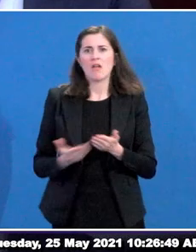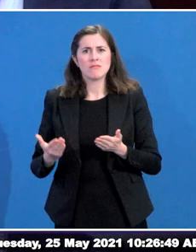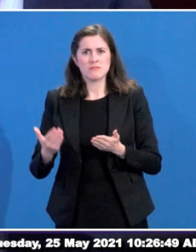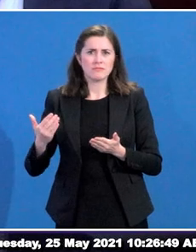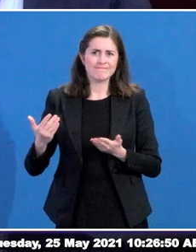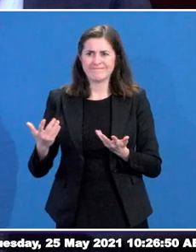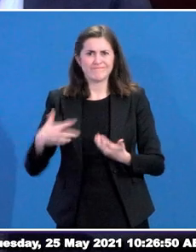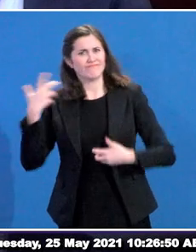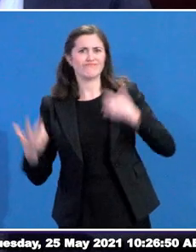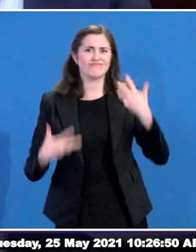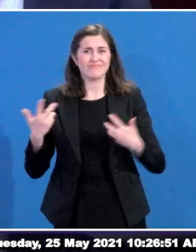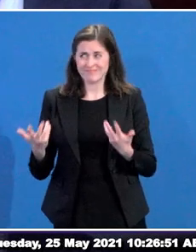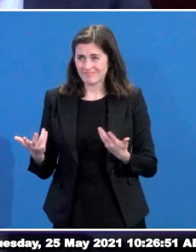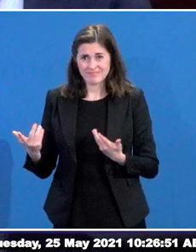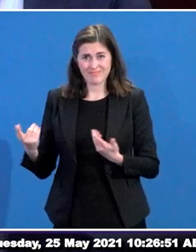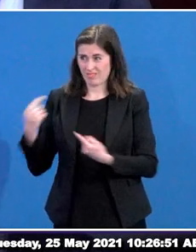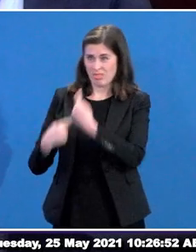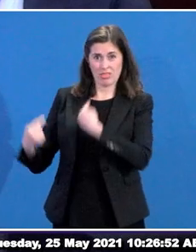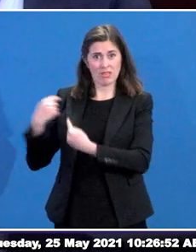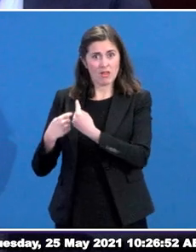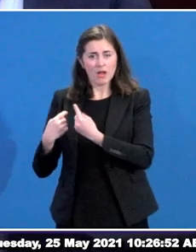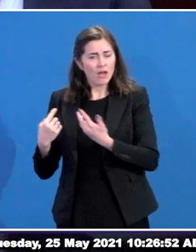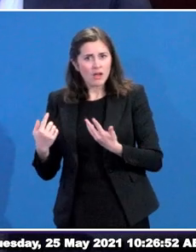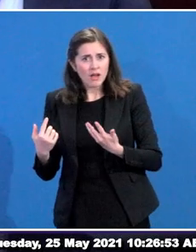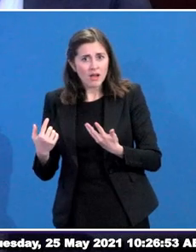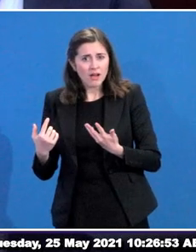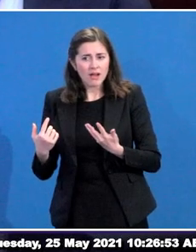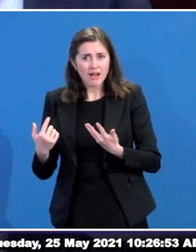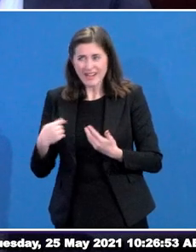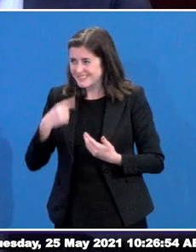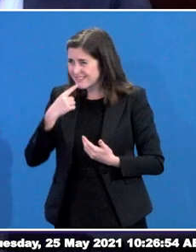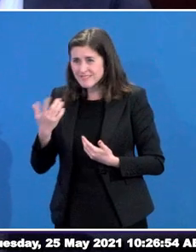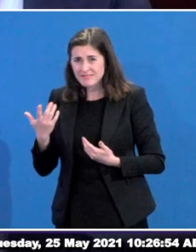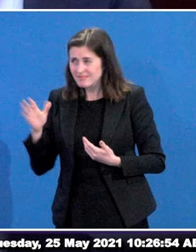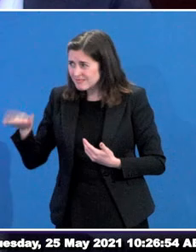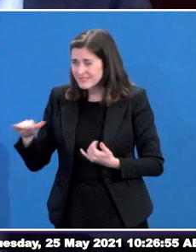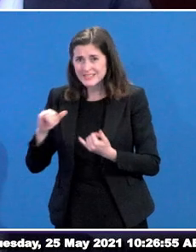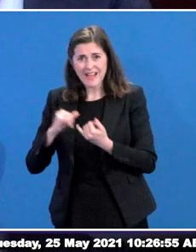And, you know, I'm asking for I remember asking, "Can you tell me